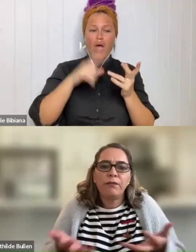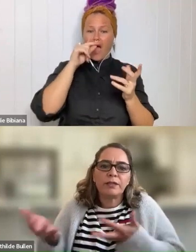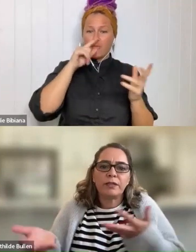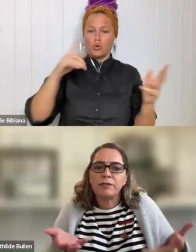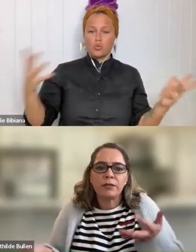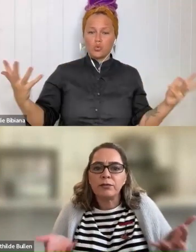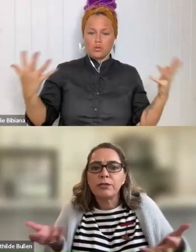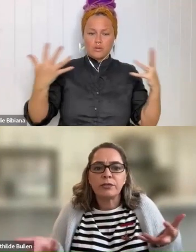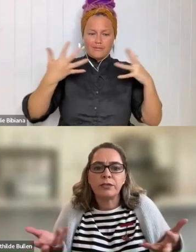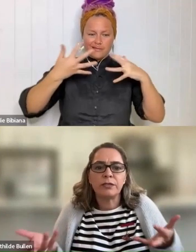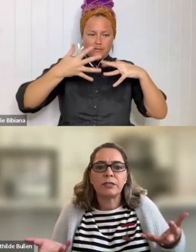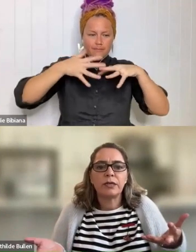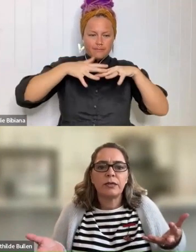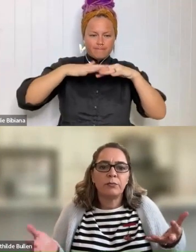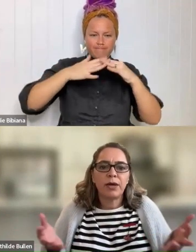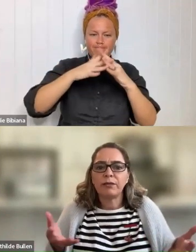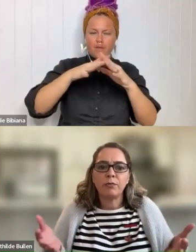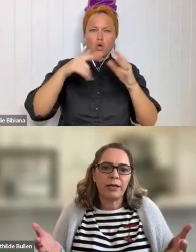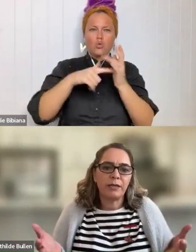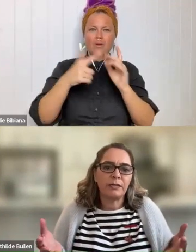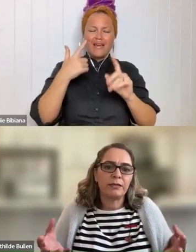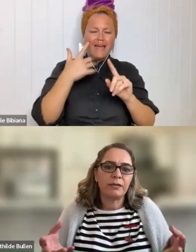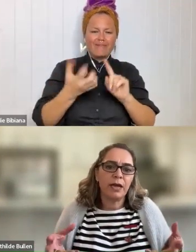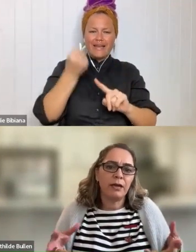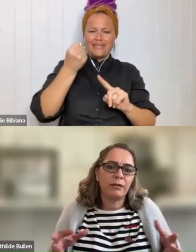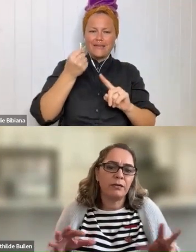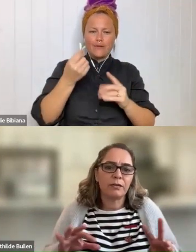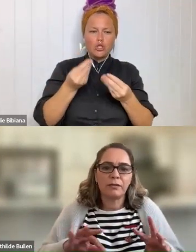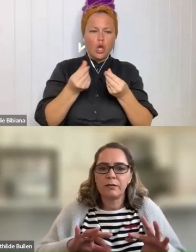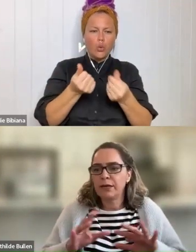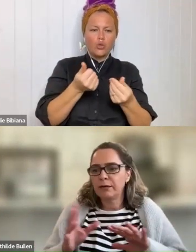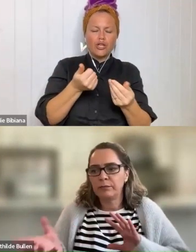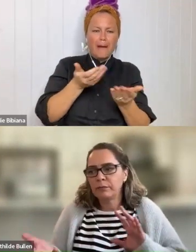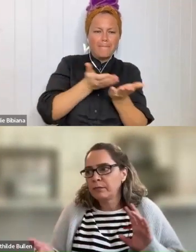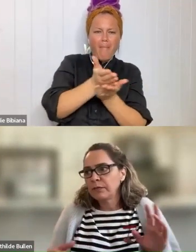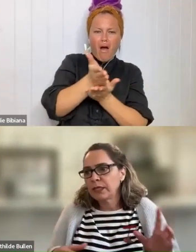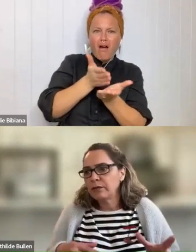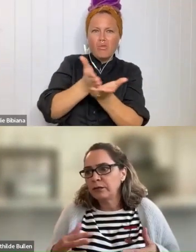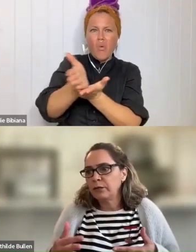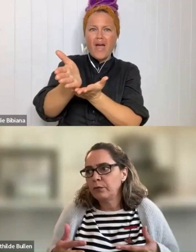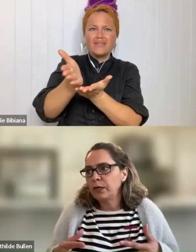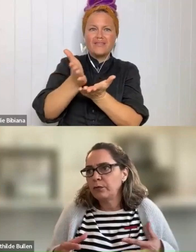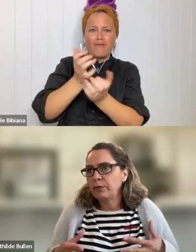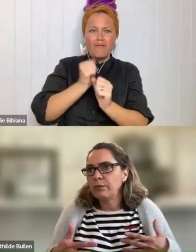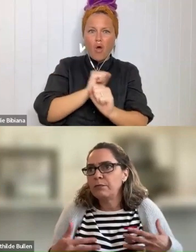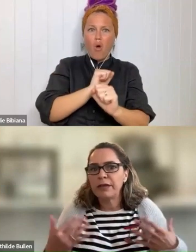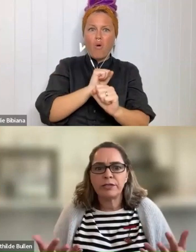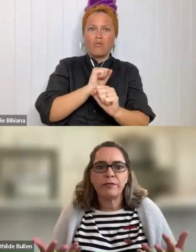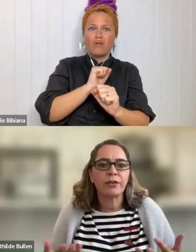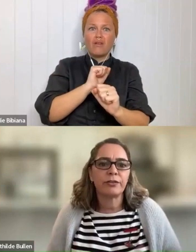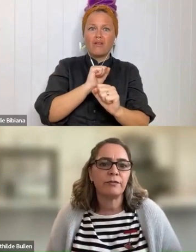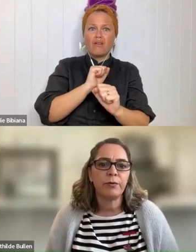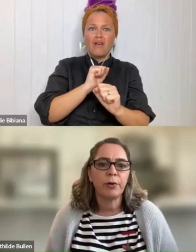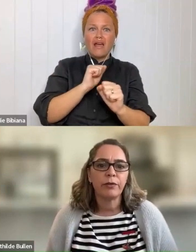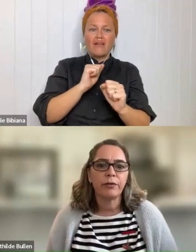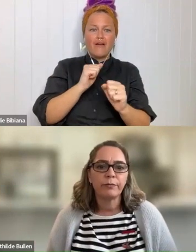effective solutions, pathways and methods of action for both.